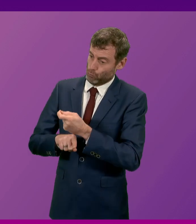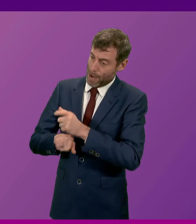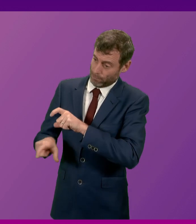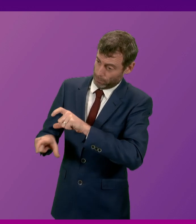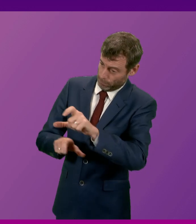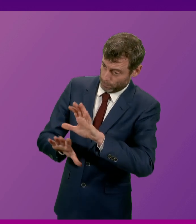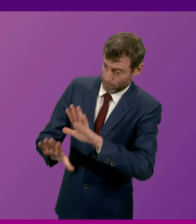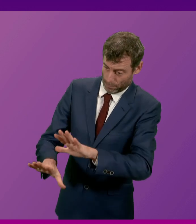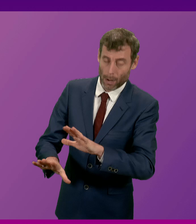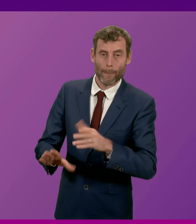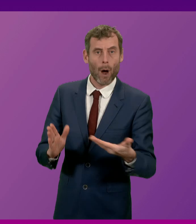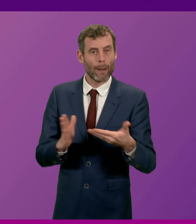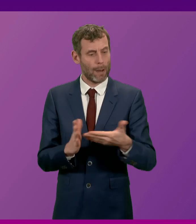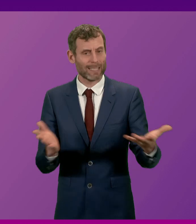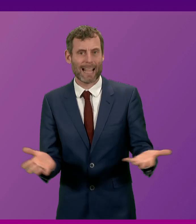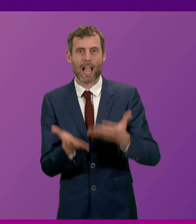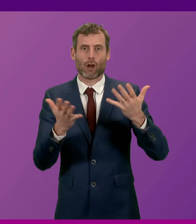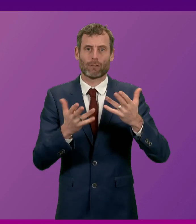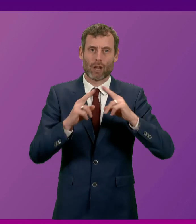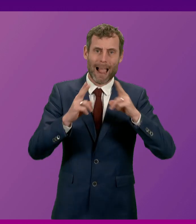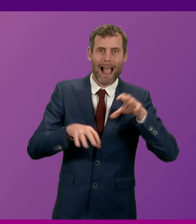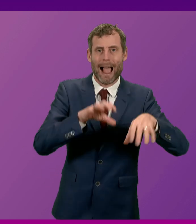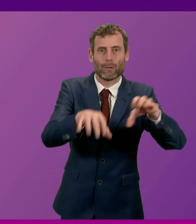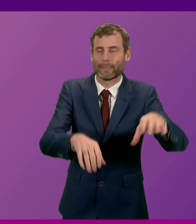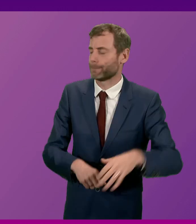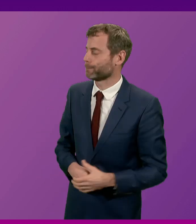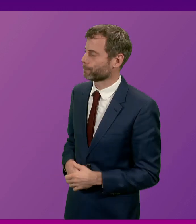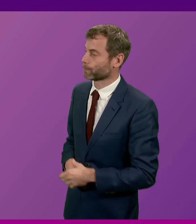I am very grateful to my colleague Emma Roddick for hosting that event with Future Economy